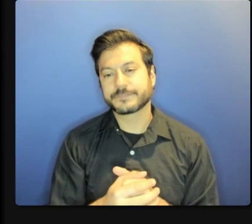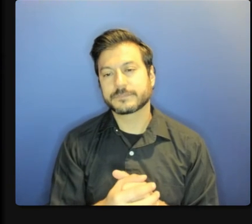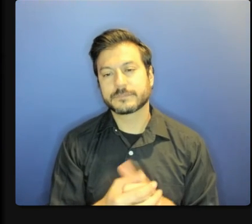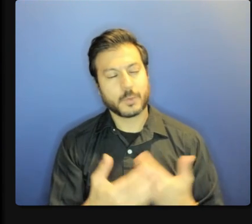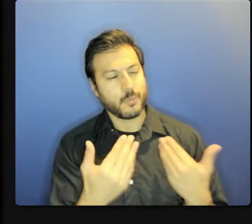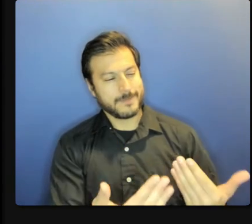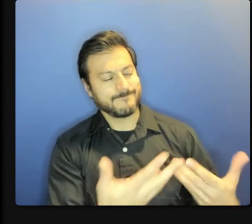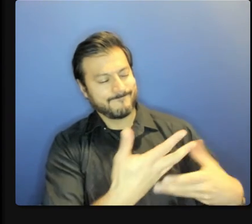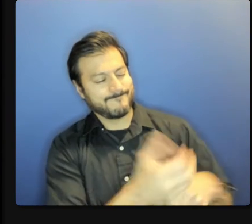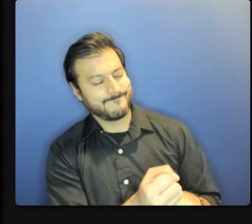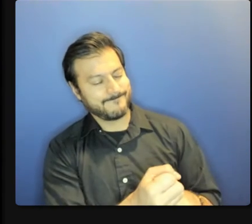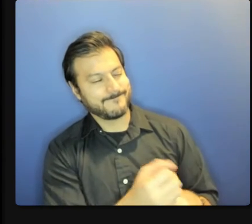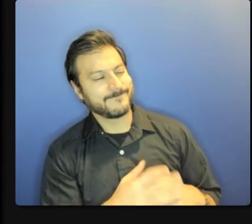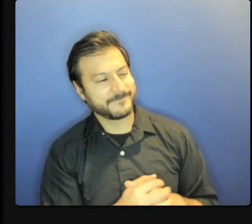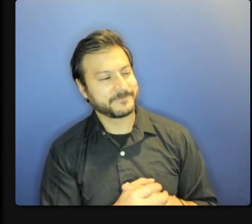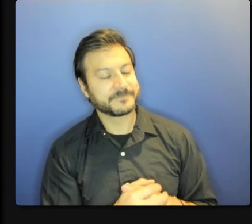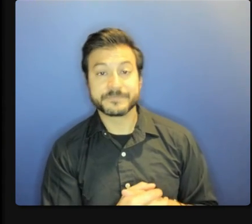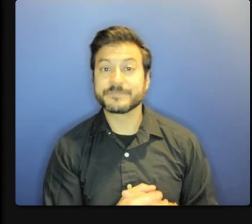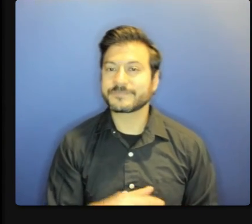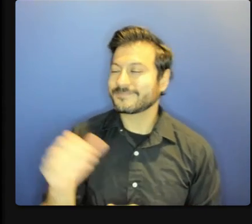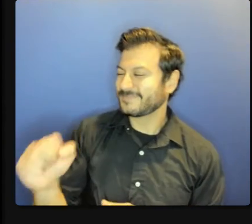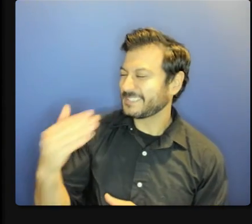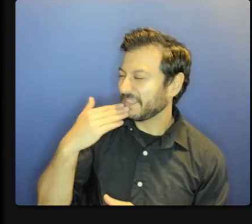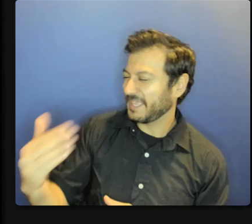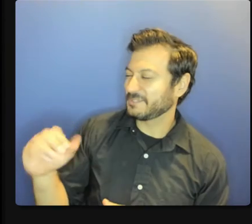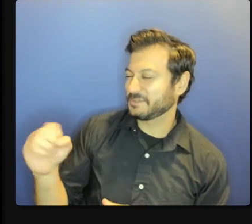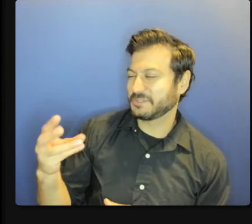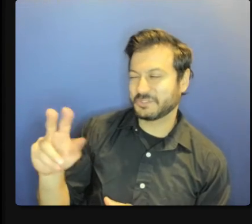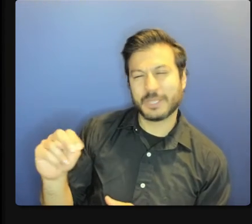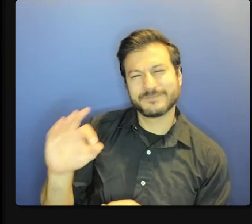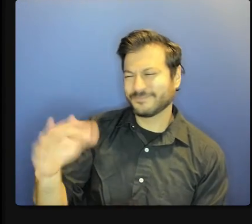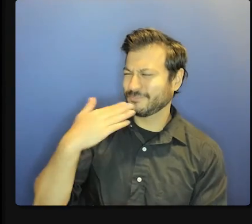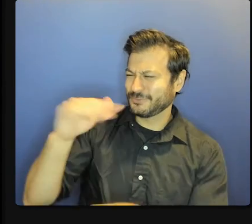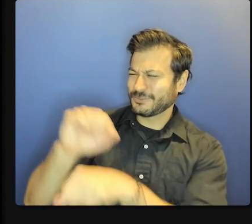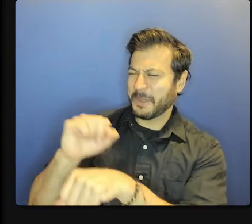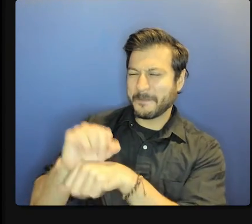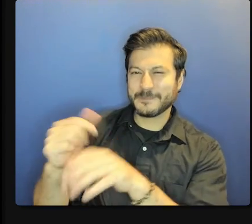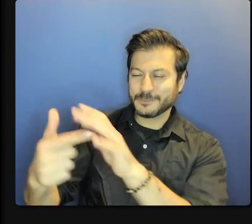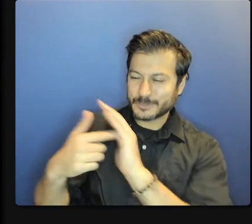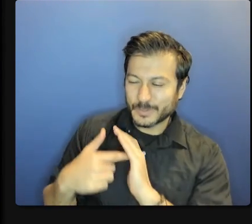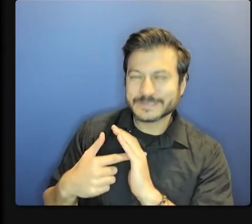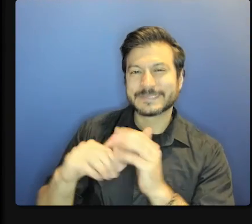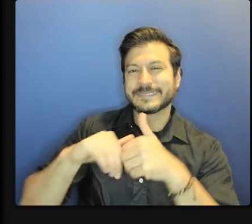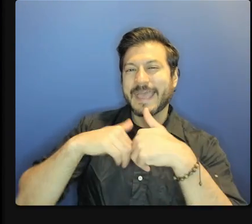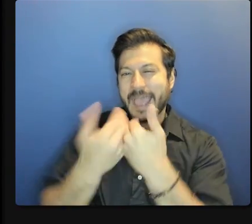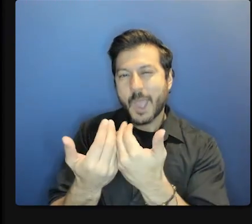Gus, why don't you wrap this up and bring us home? Thanks, Shawn. Really great job of showing us